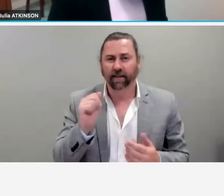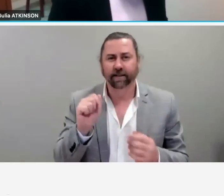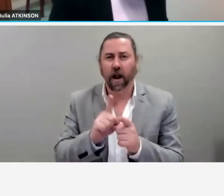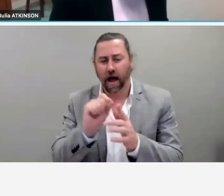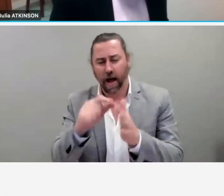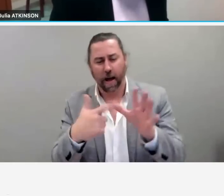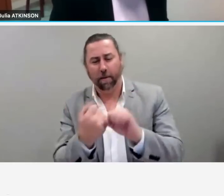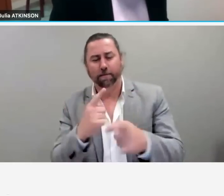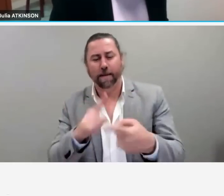can access these supports.